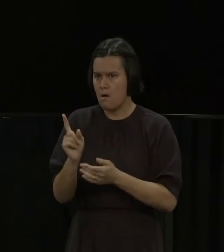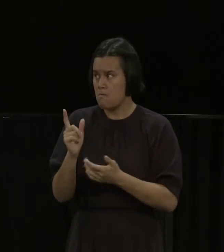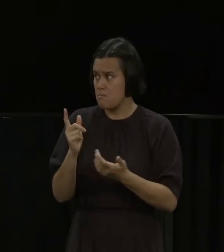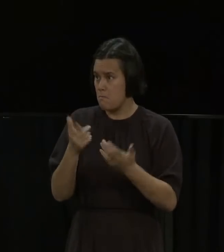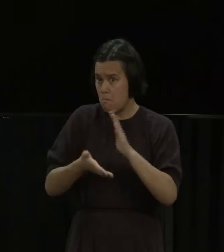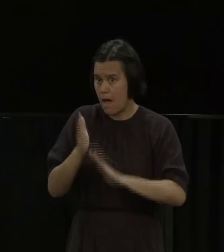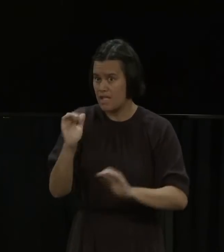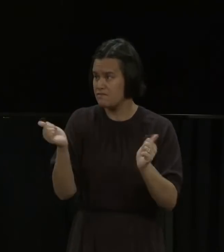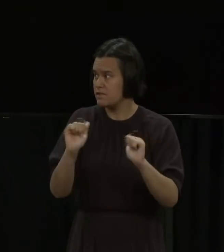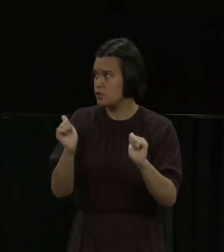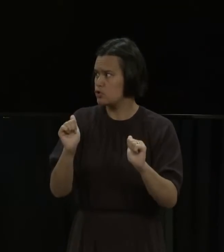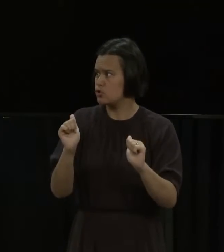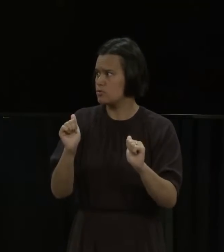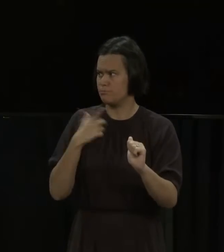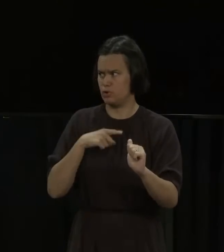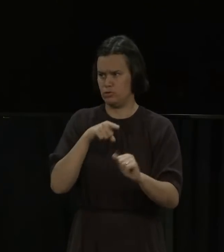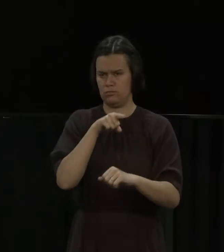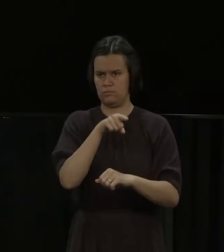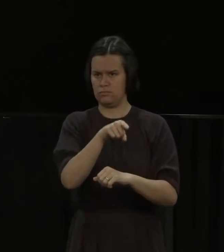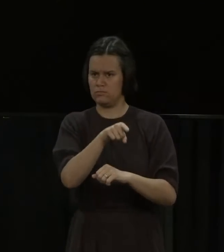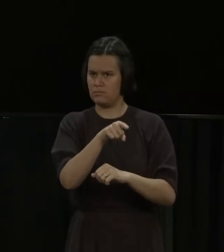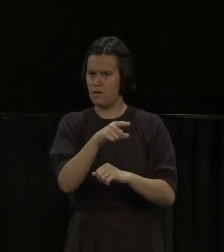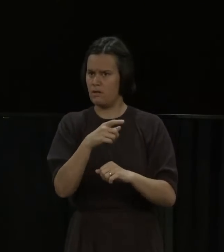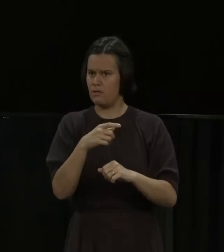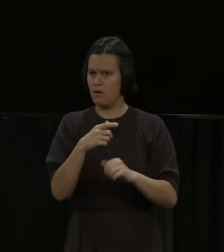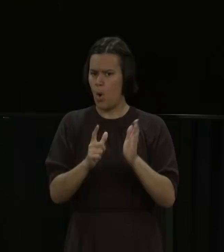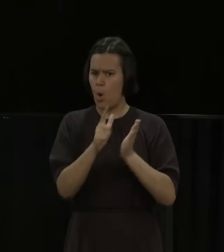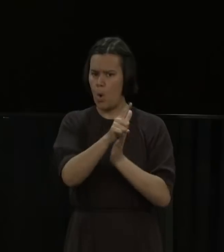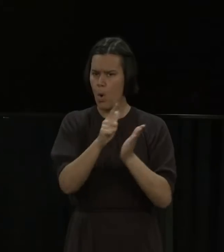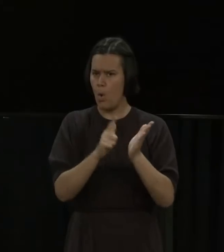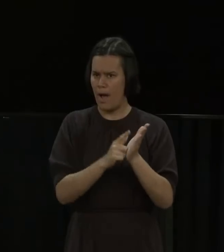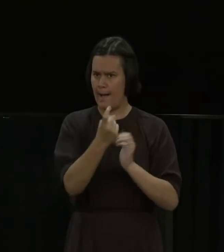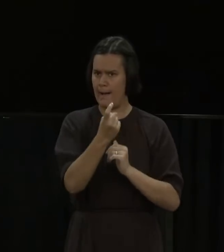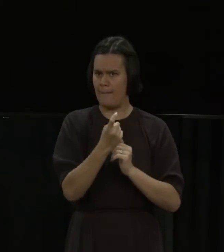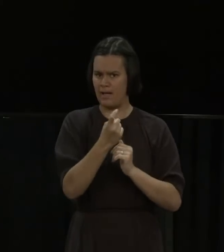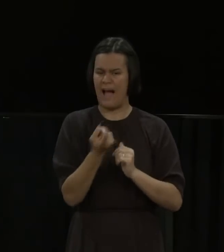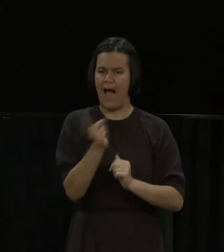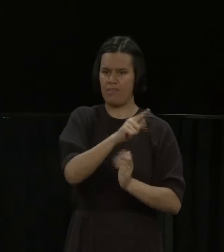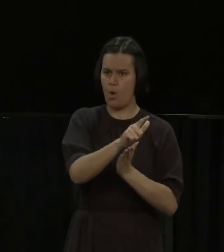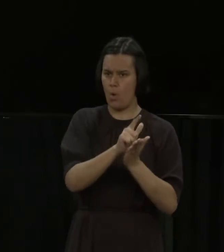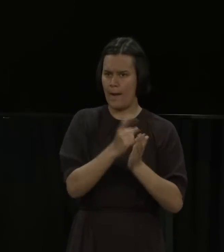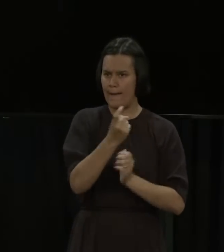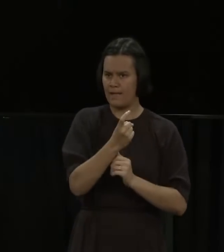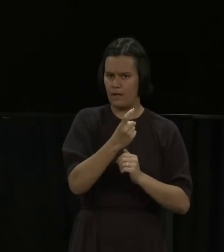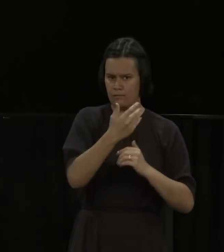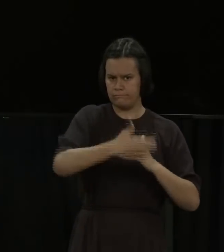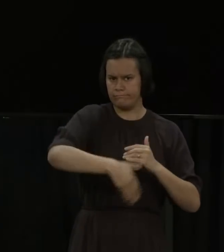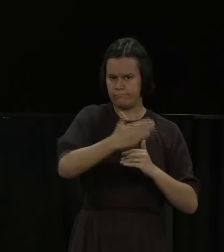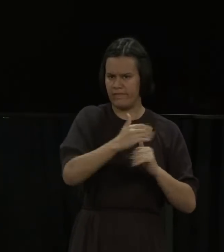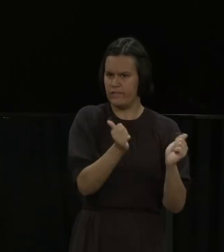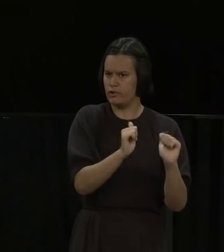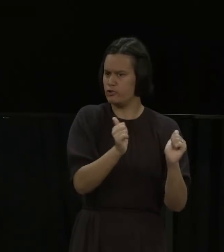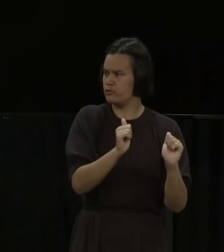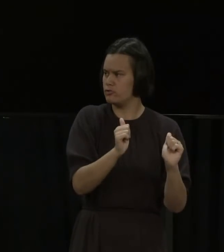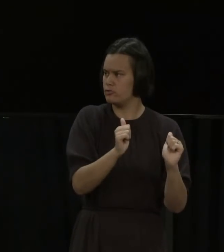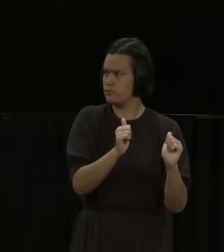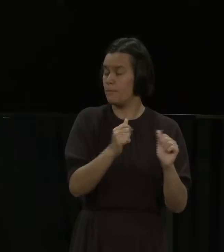Where is that in terms of the mandate, coming down the line, because the extension to the vaccine is about to